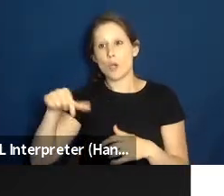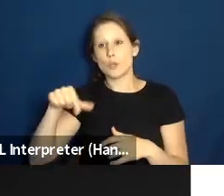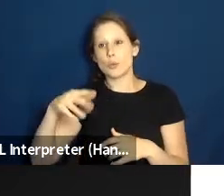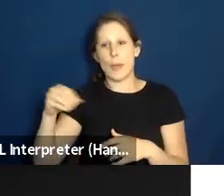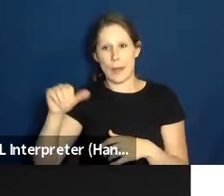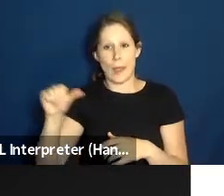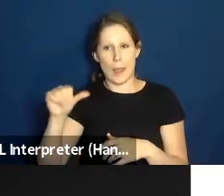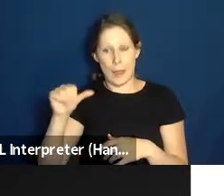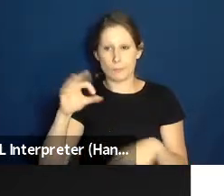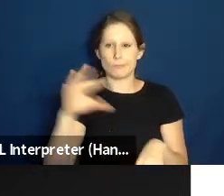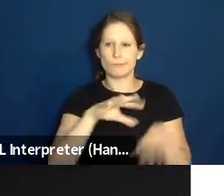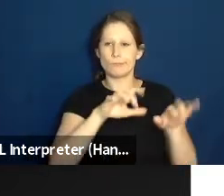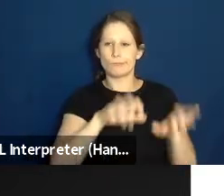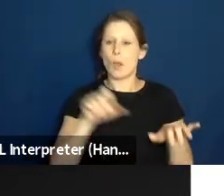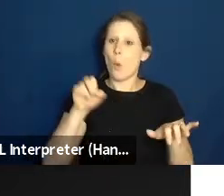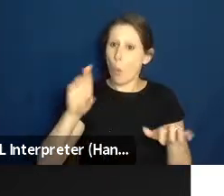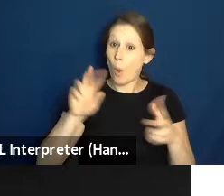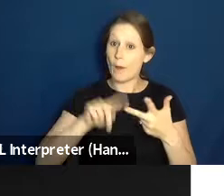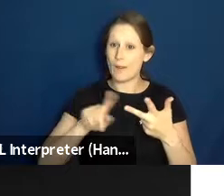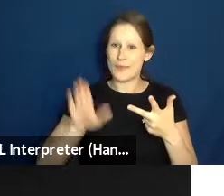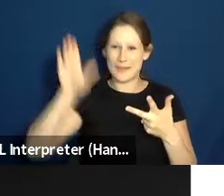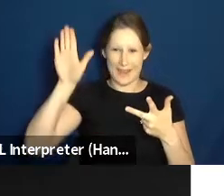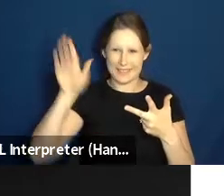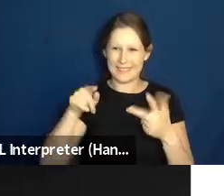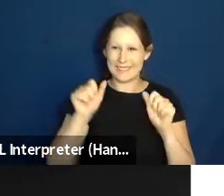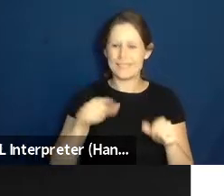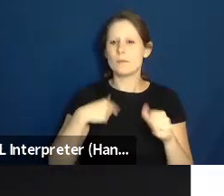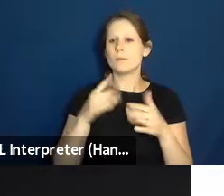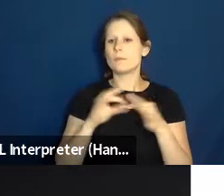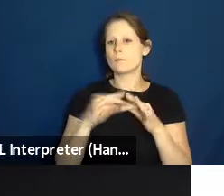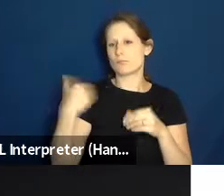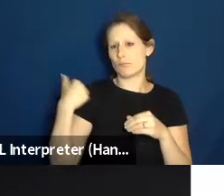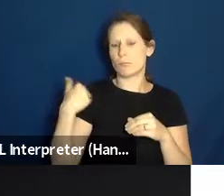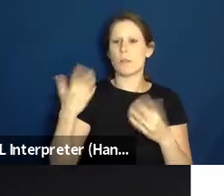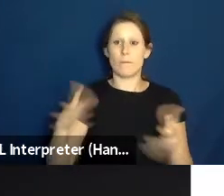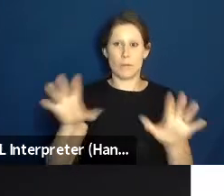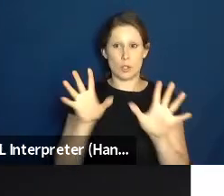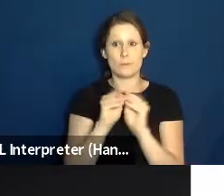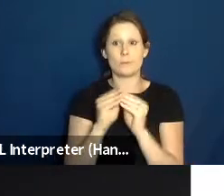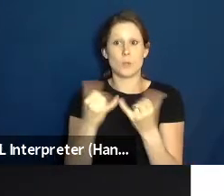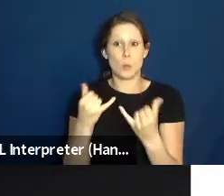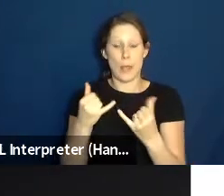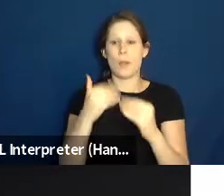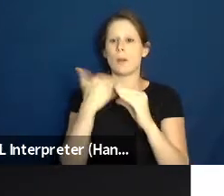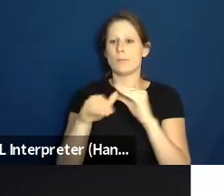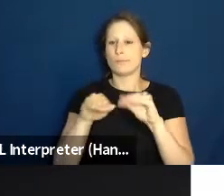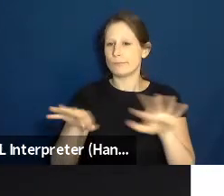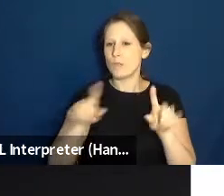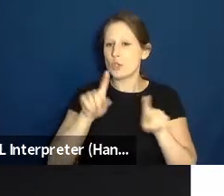raise your hand. You will have a survey after the webinar, through Zoom, the automatic survey,